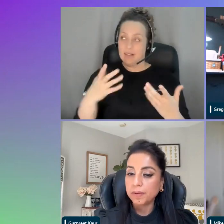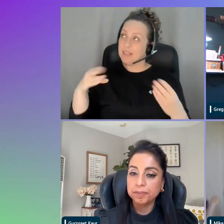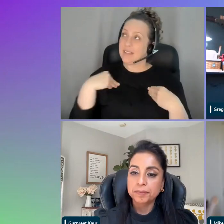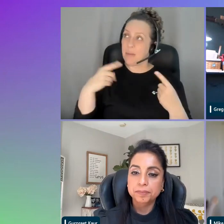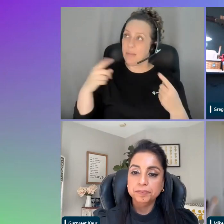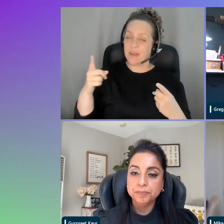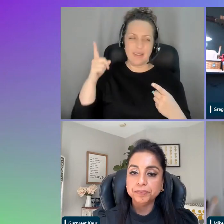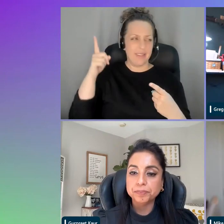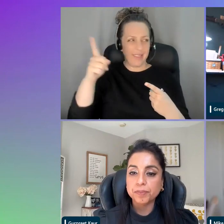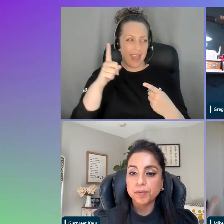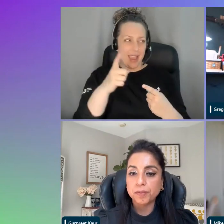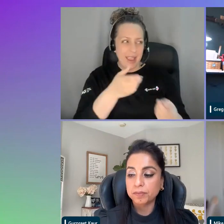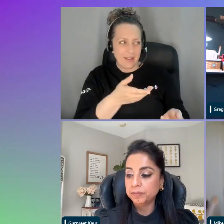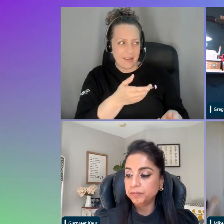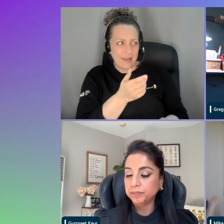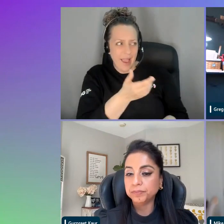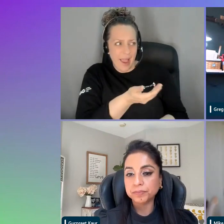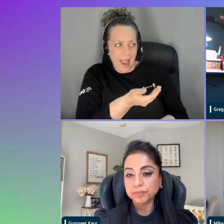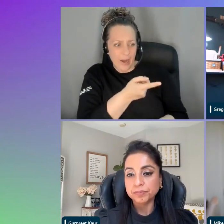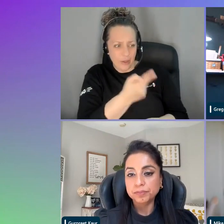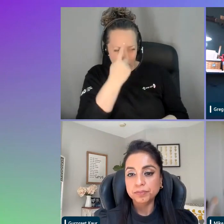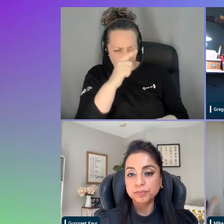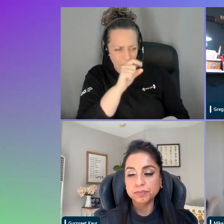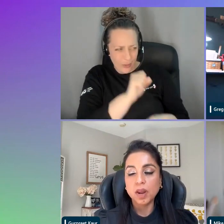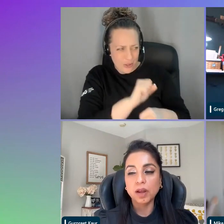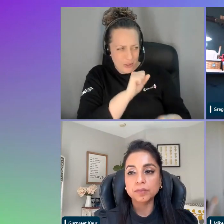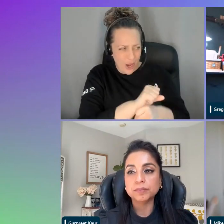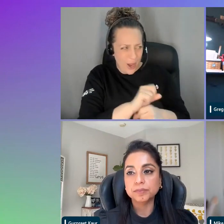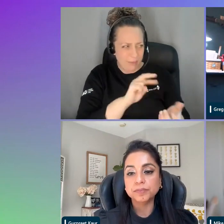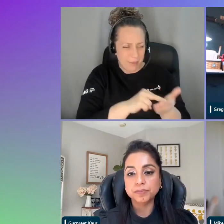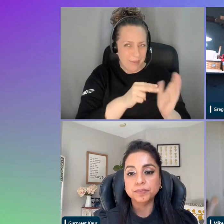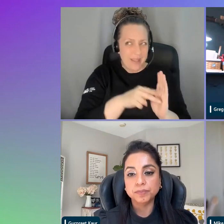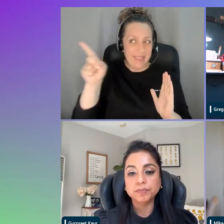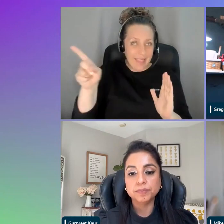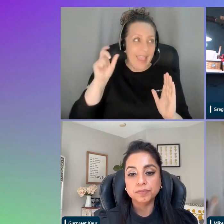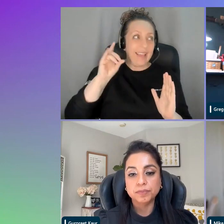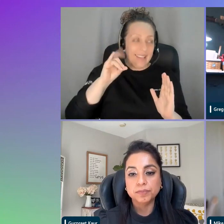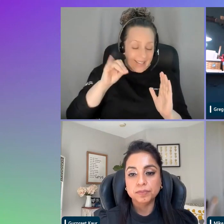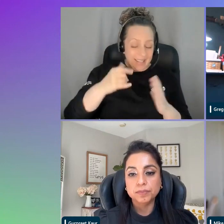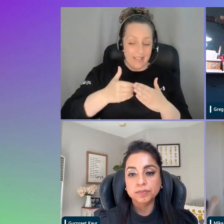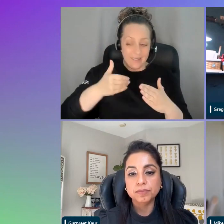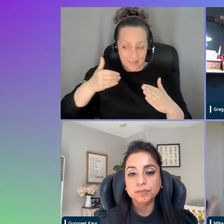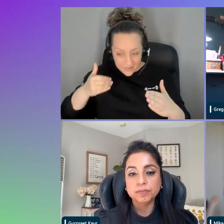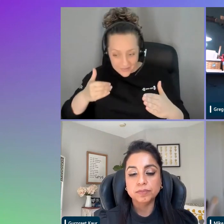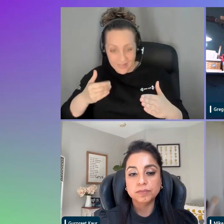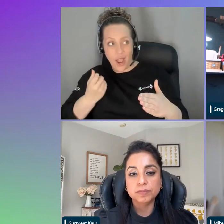headcount to dedicate to this. If there's not some prior discussion, some agreement. That there's going to be some